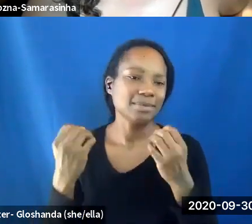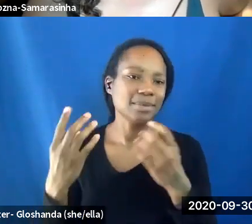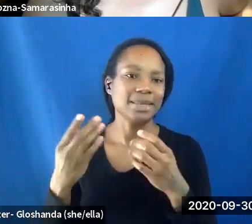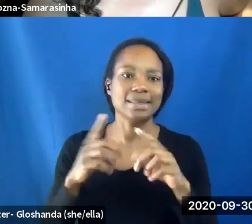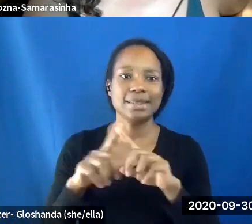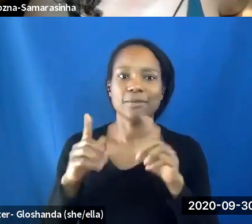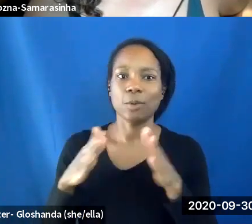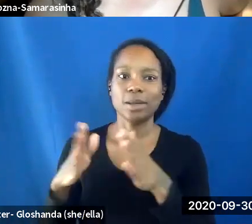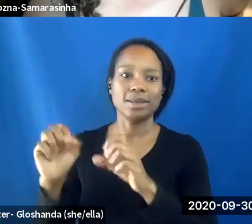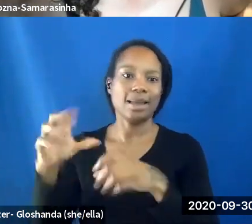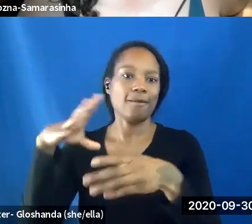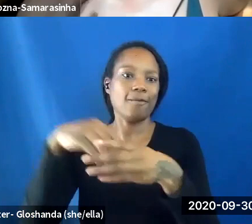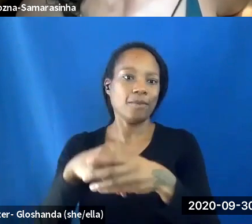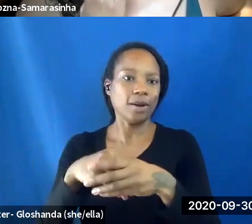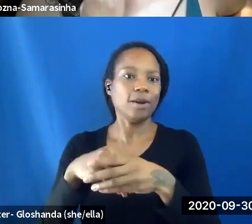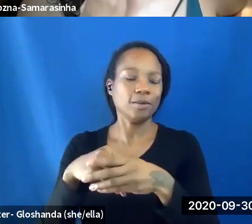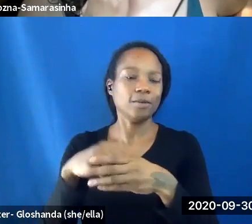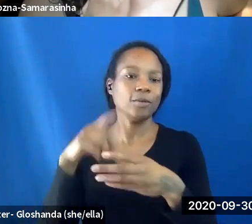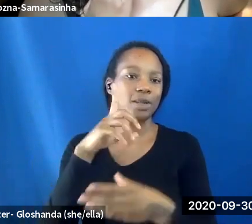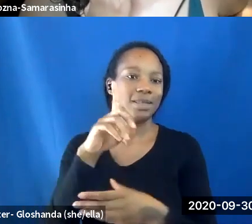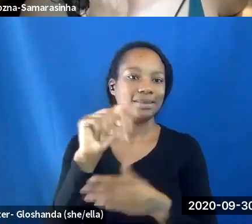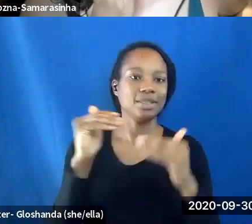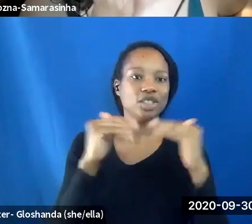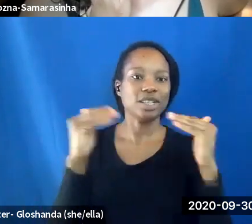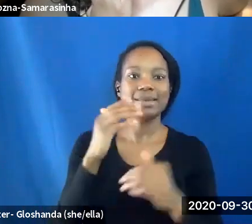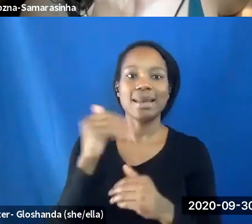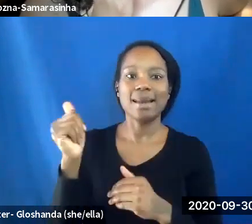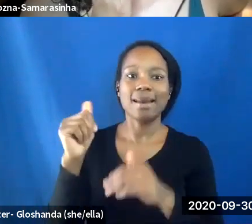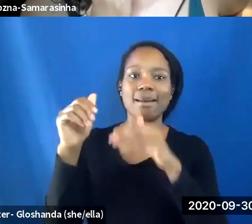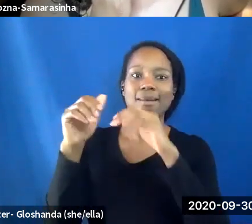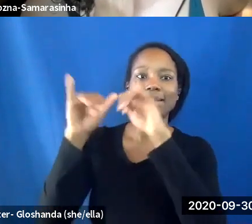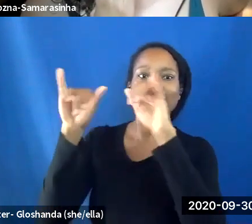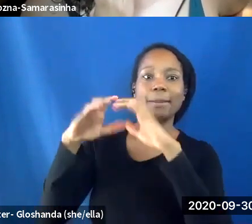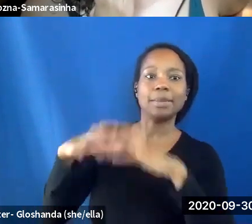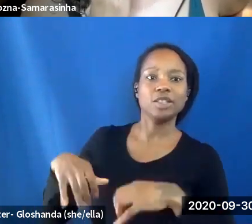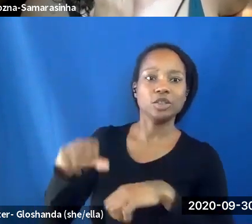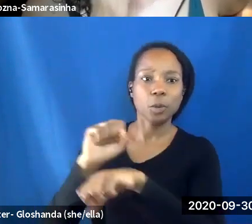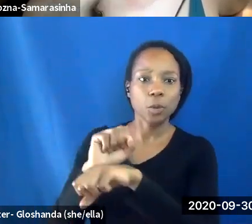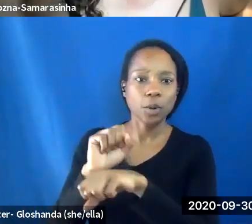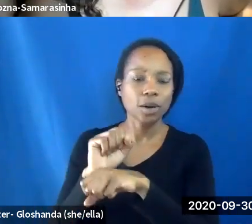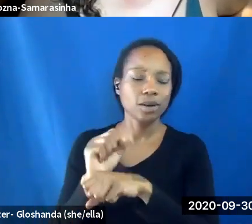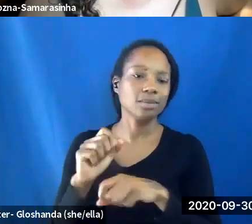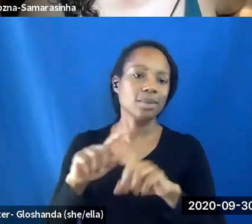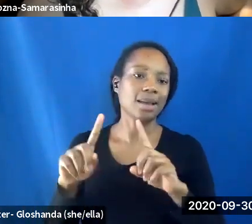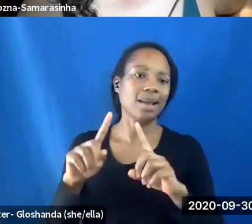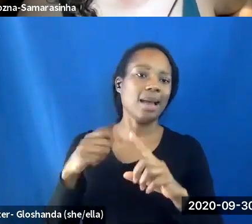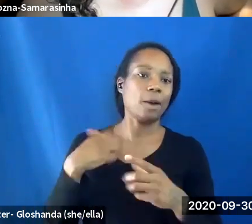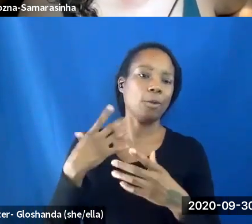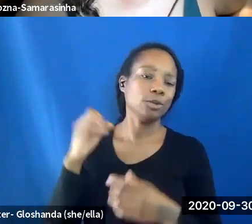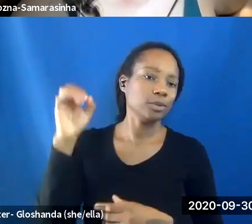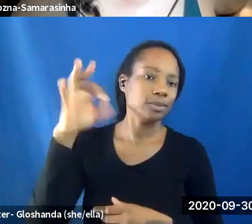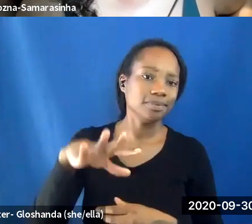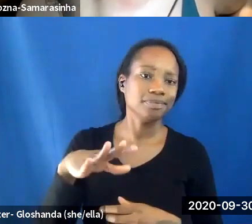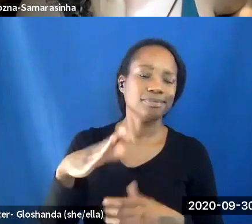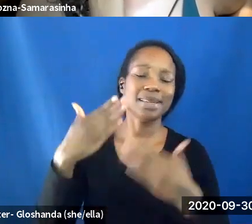And one thing that I wanted to leave on, besides just a huge gratitude and thank you, is that if anyone listening or watching this,